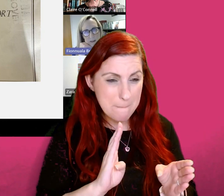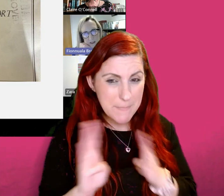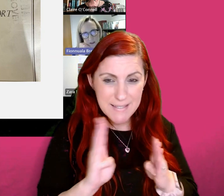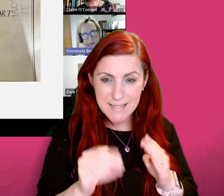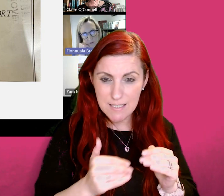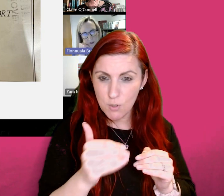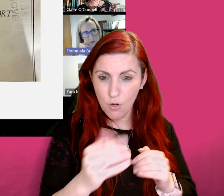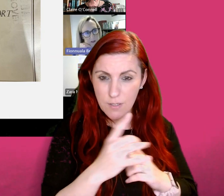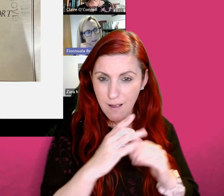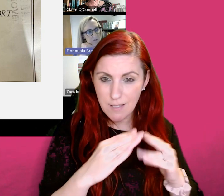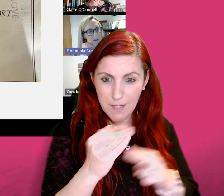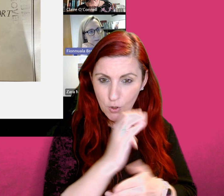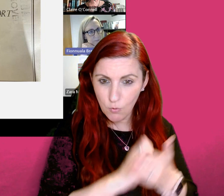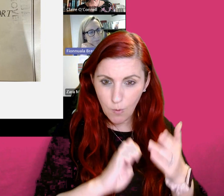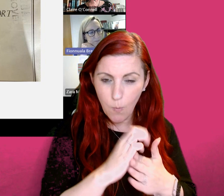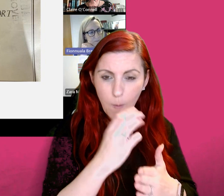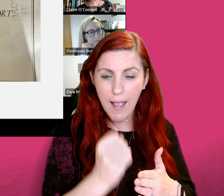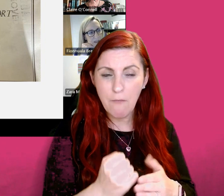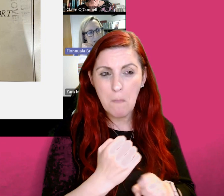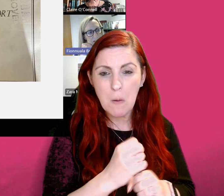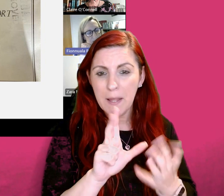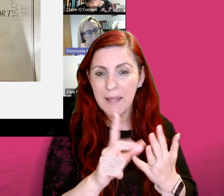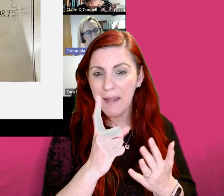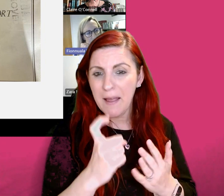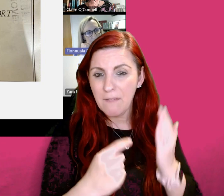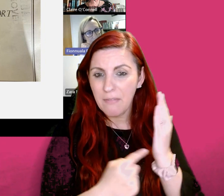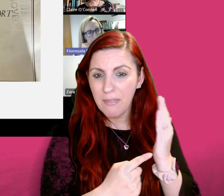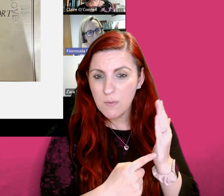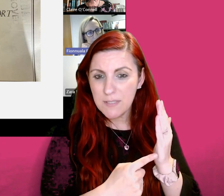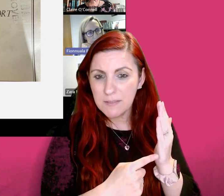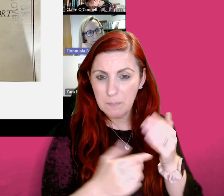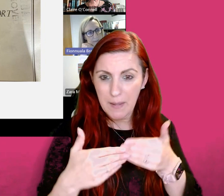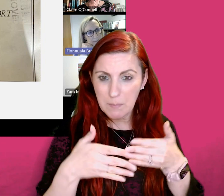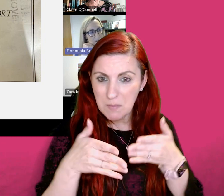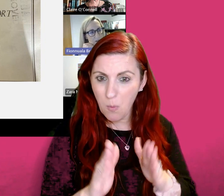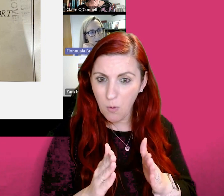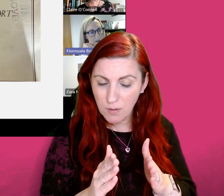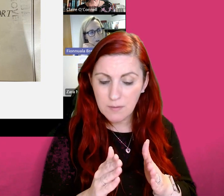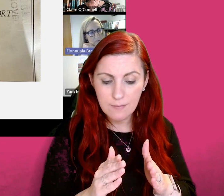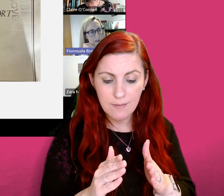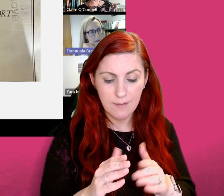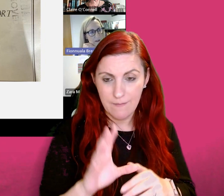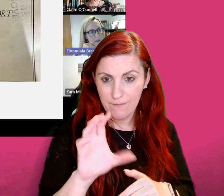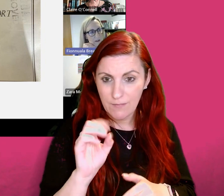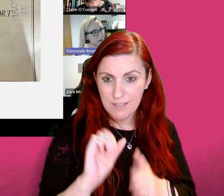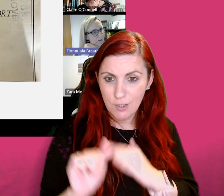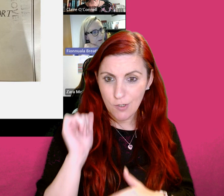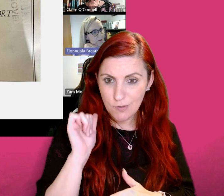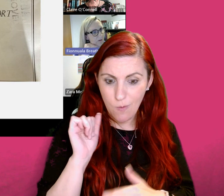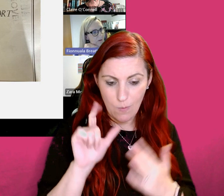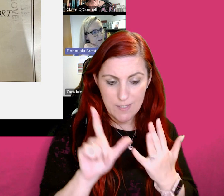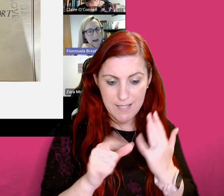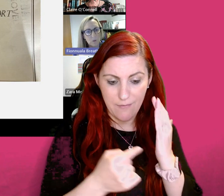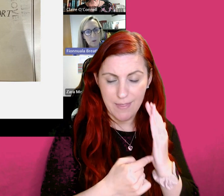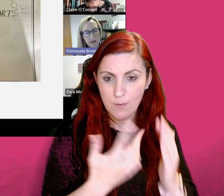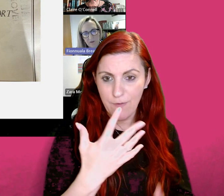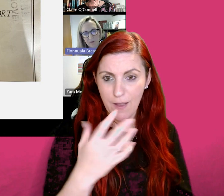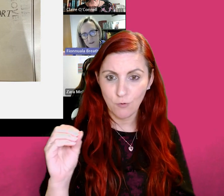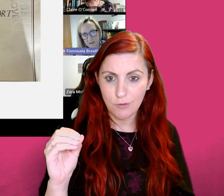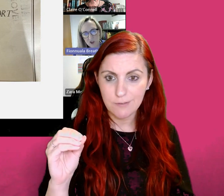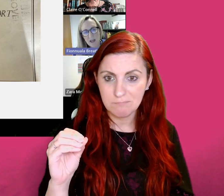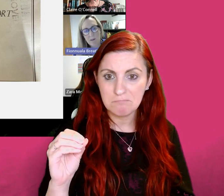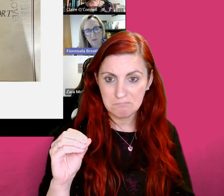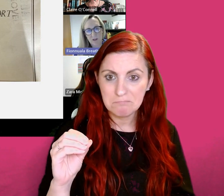about 8 and a half thousand deliveries and um 50 years ago we had 7,500 and we have this Gem of